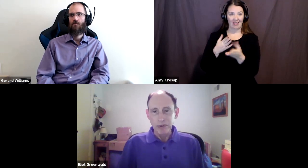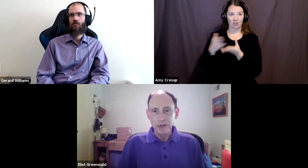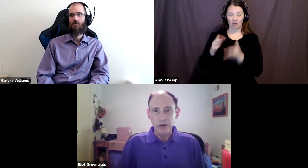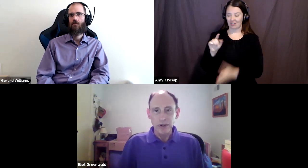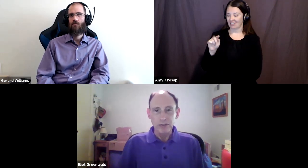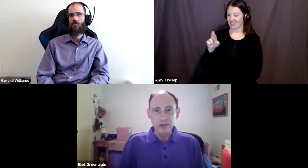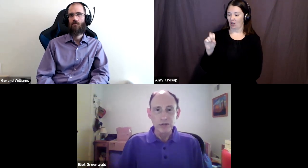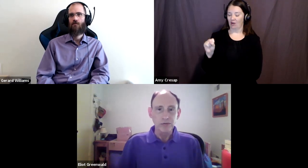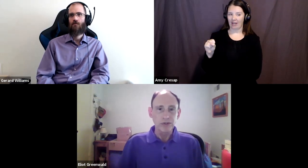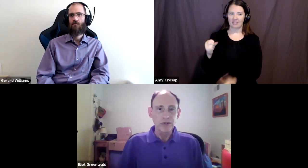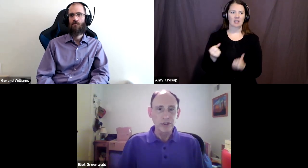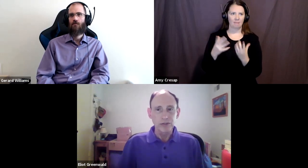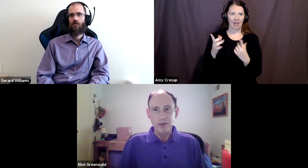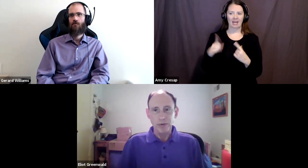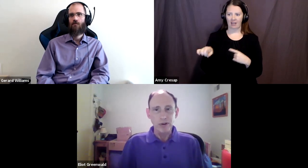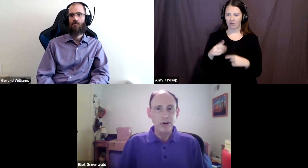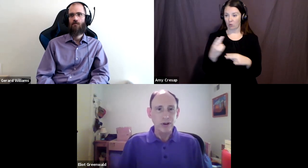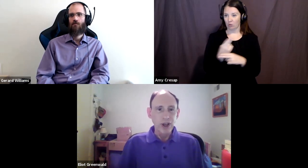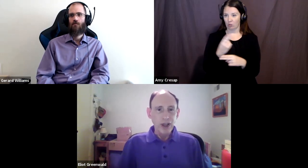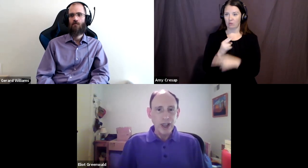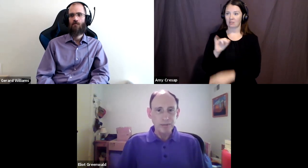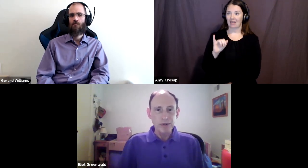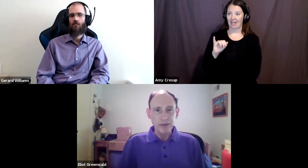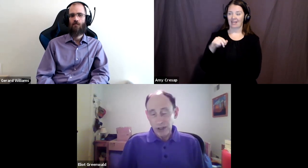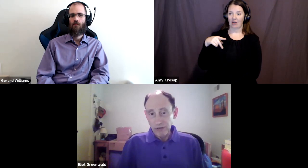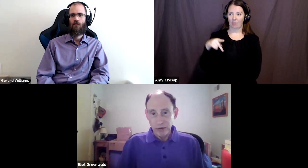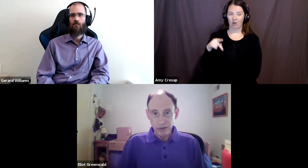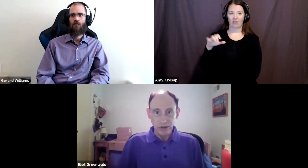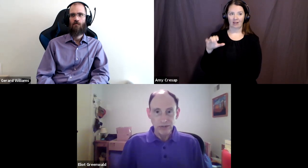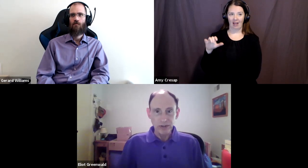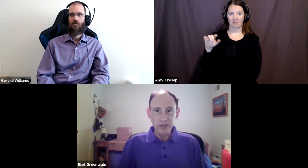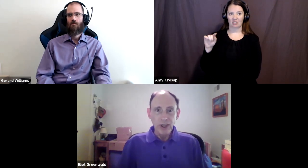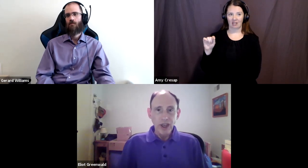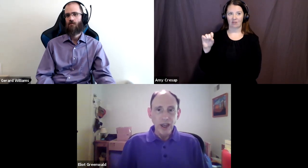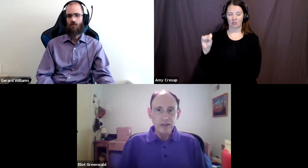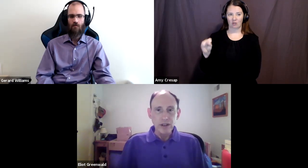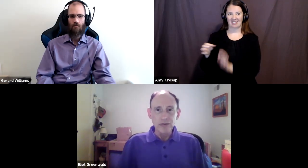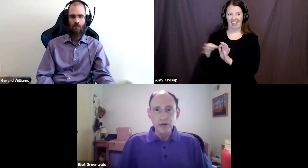people in this audience use which is Internet protocol captioned telephone service.